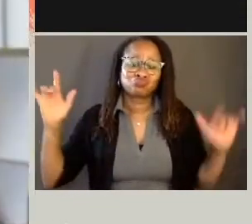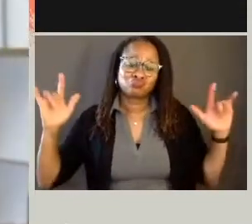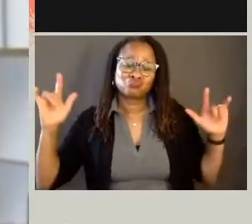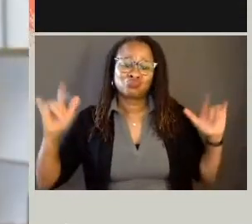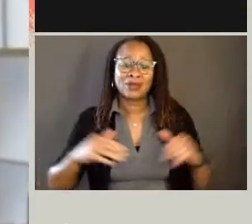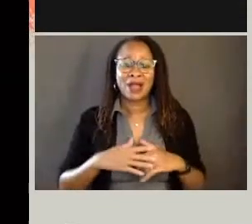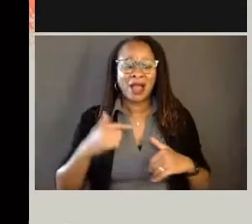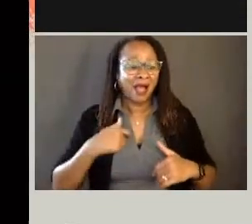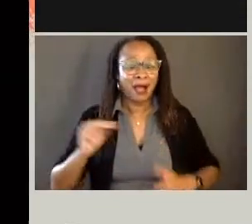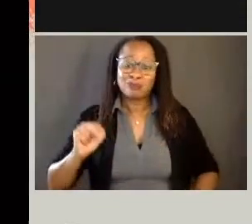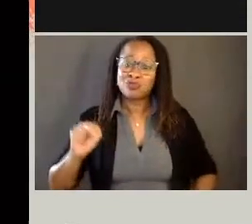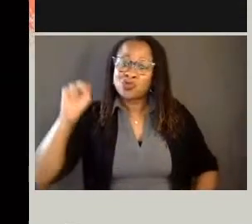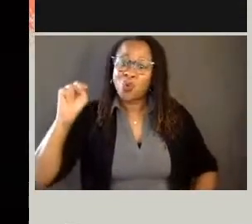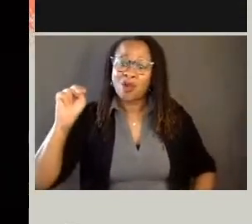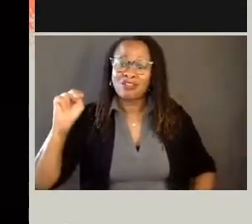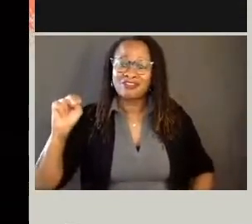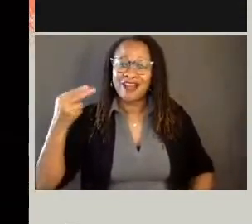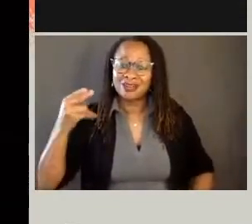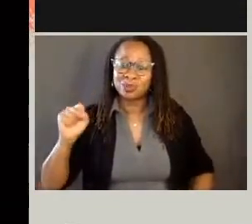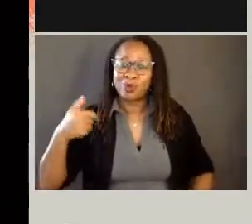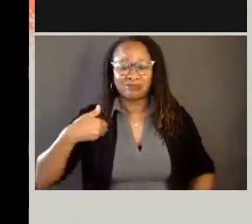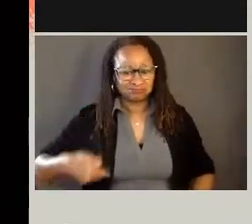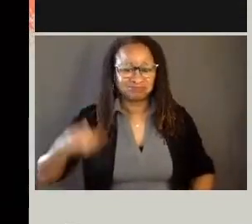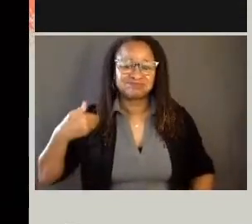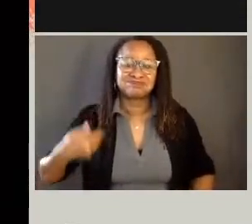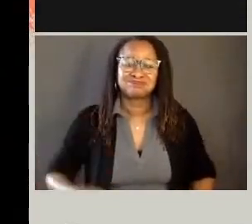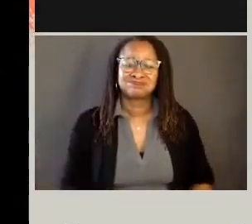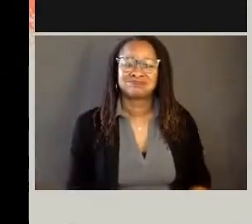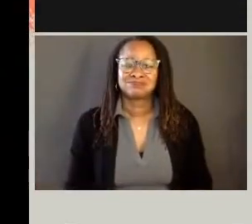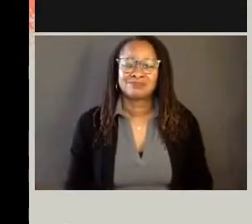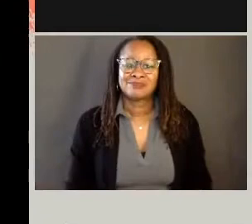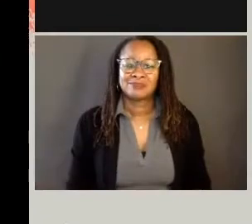I'm Northern." (Drums being played)